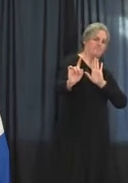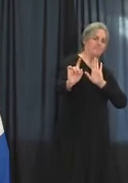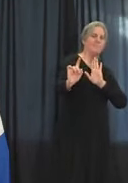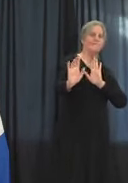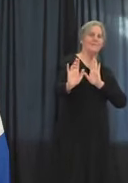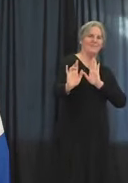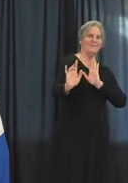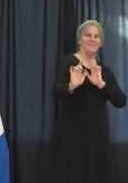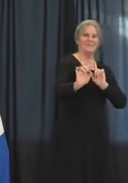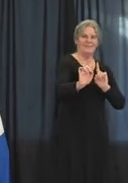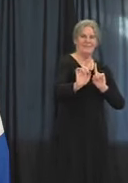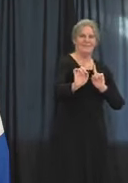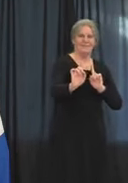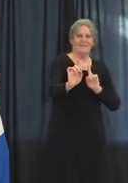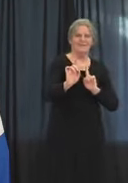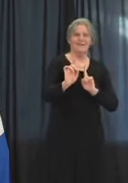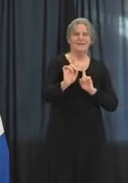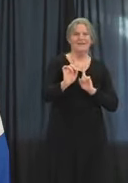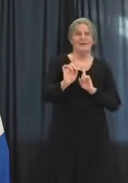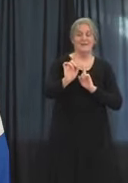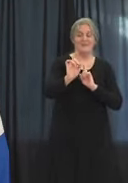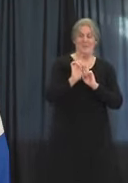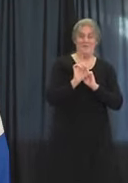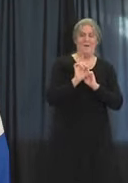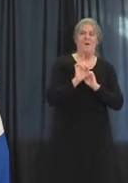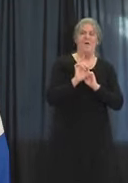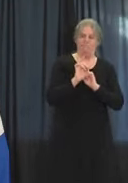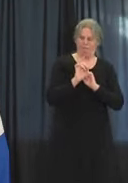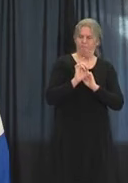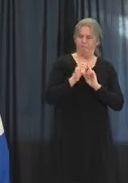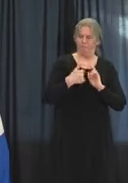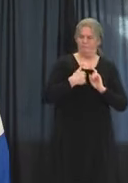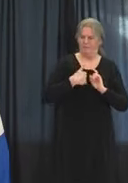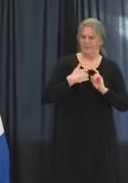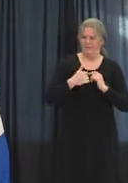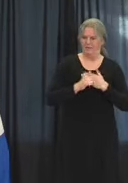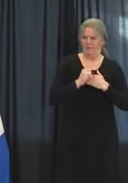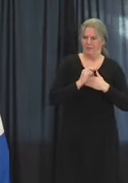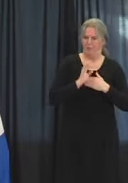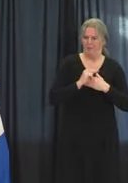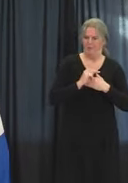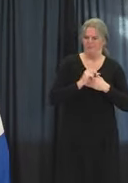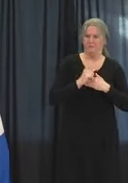had COVID and I was less than two metres. That puts me at risk for